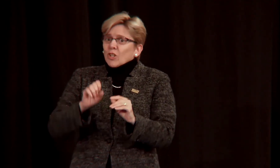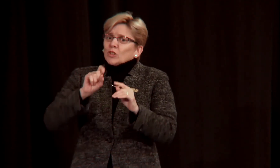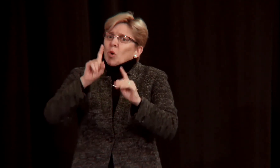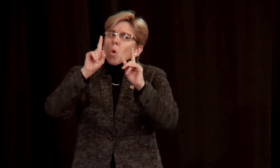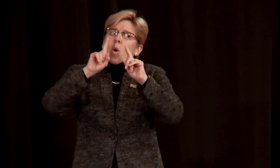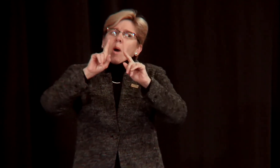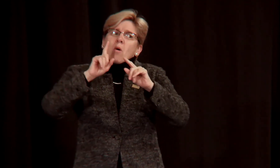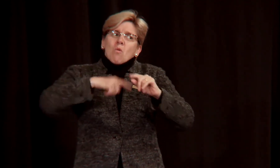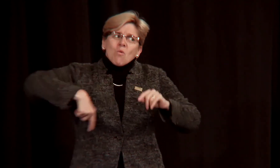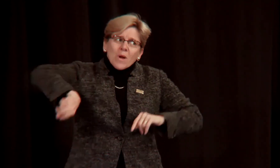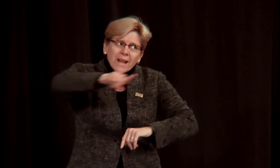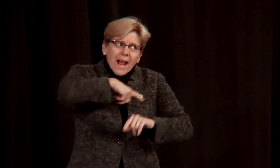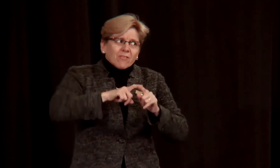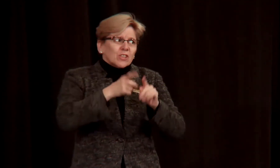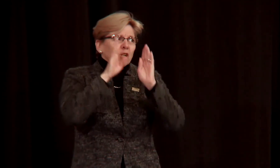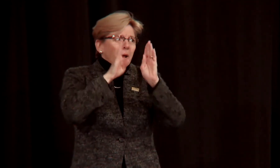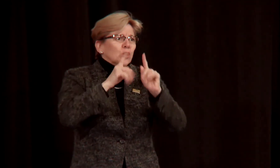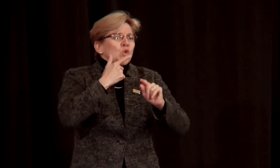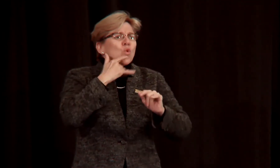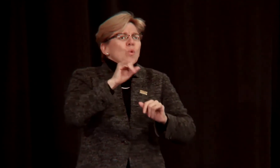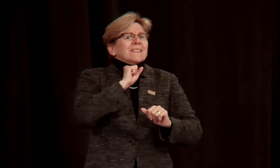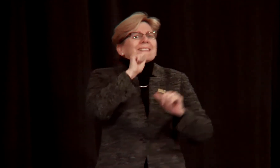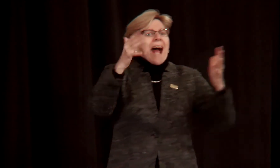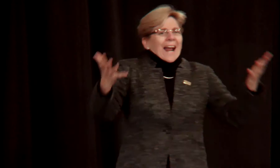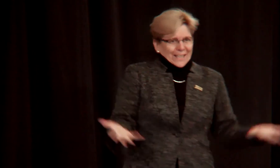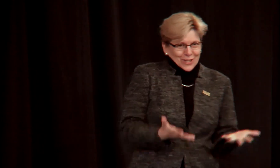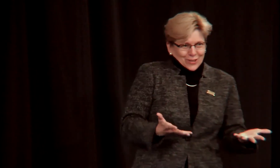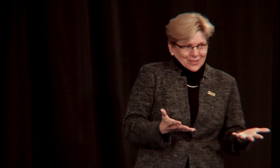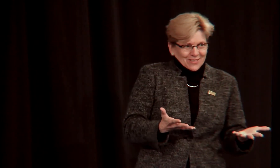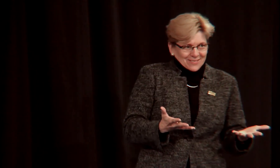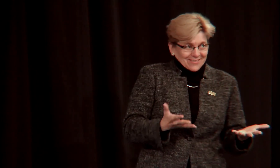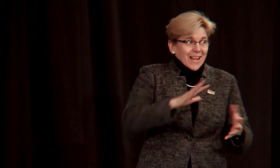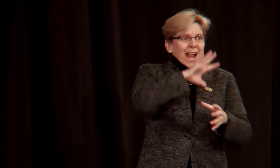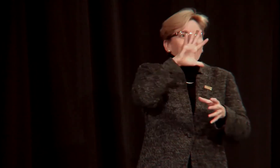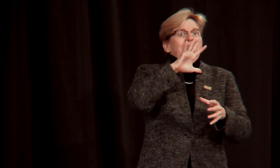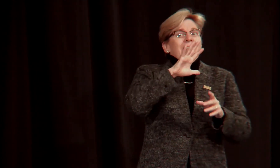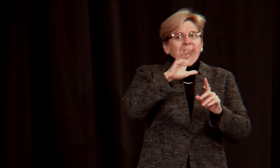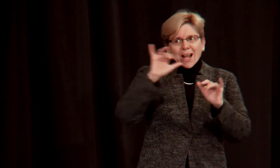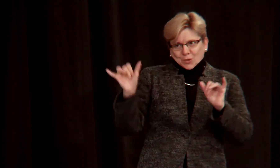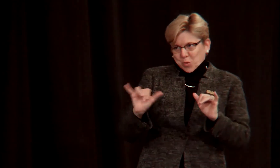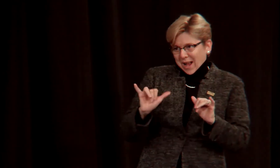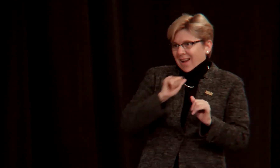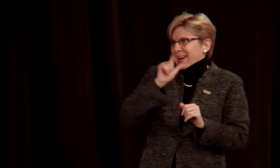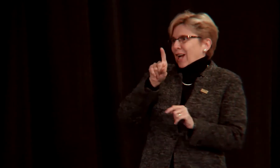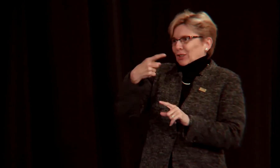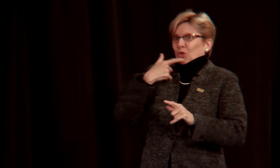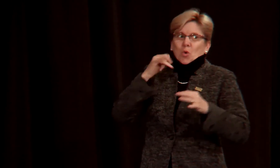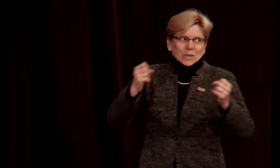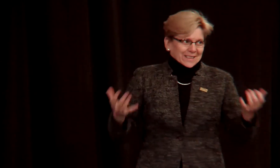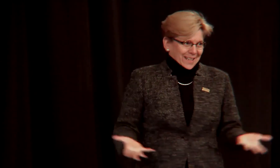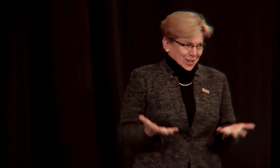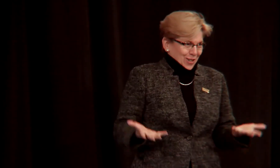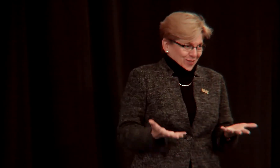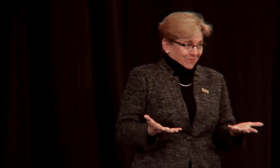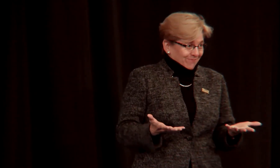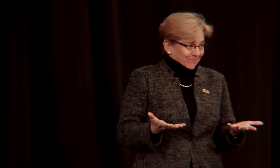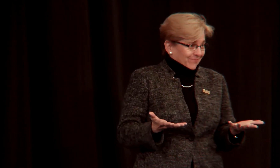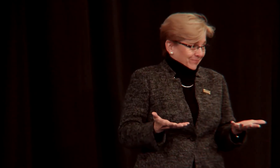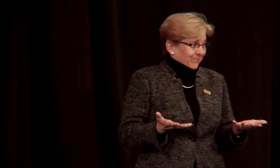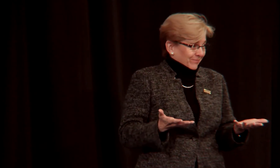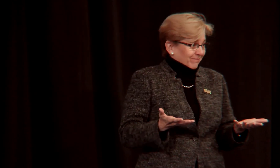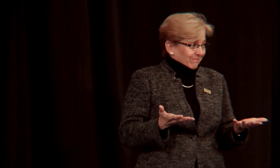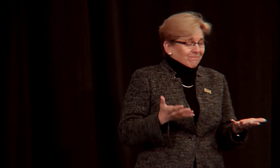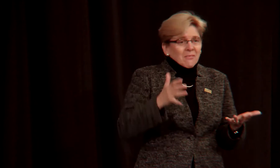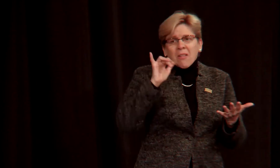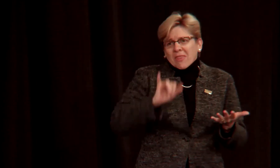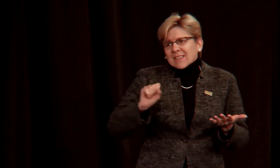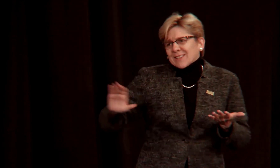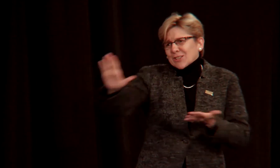So it's critical to pay attention to who is not here not just who is here.